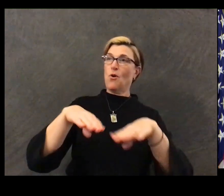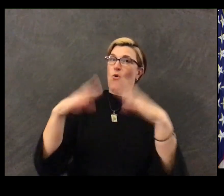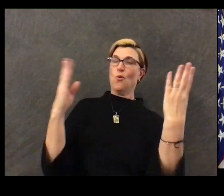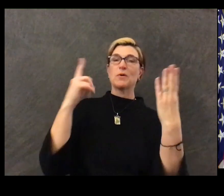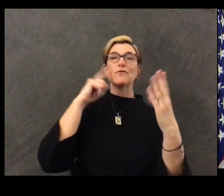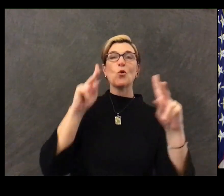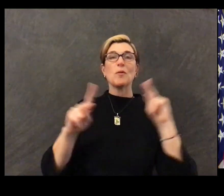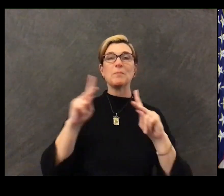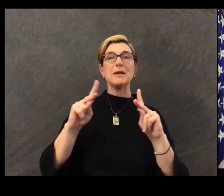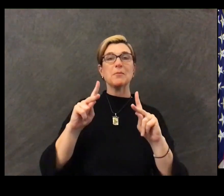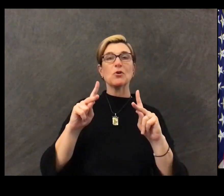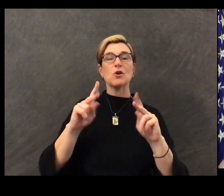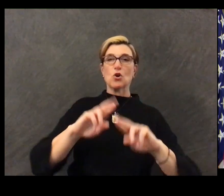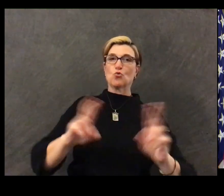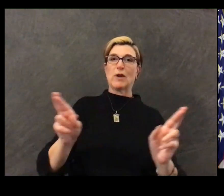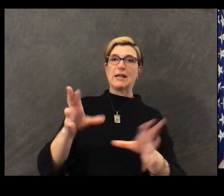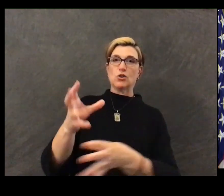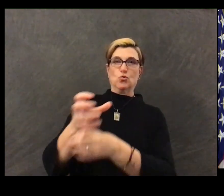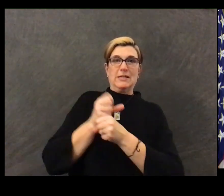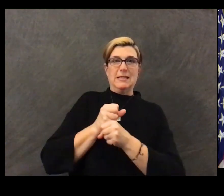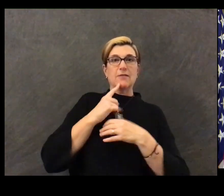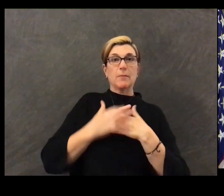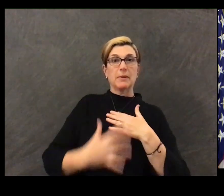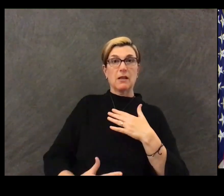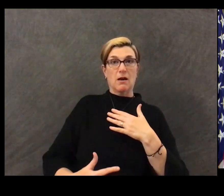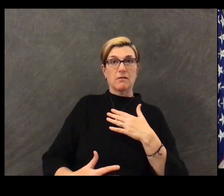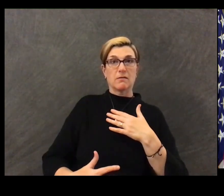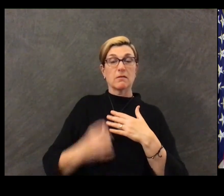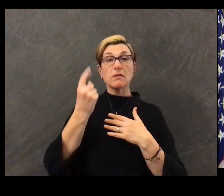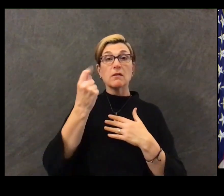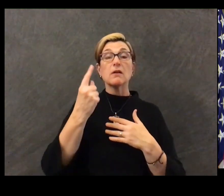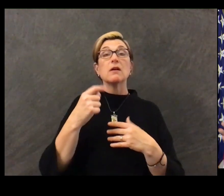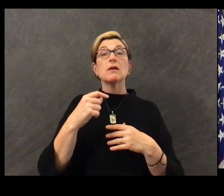have recovered and when they recover I said it last time practically the first